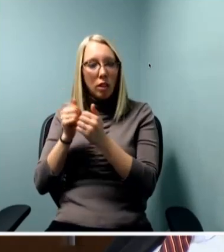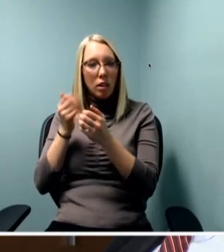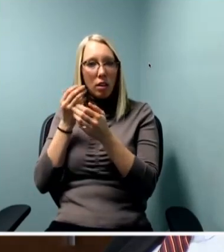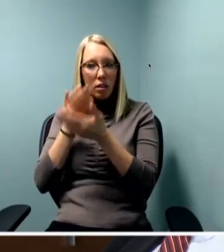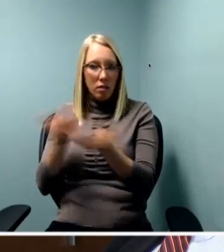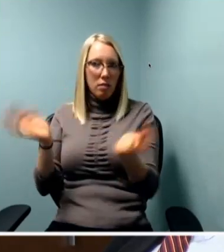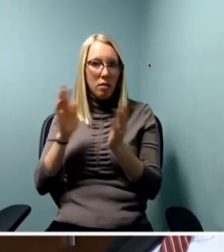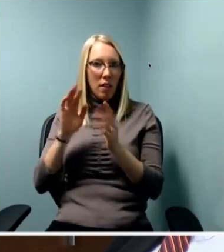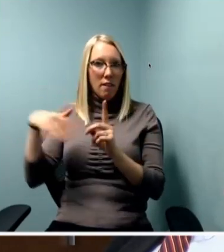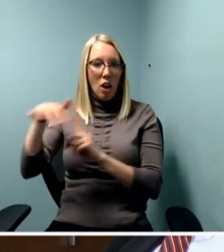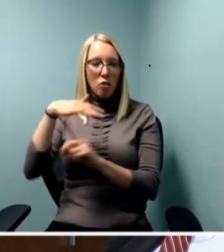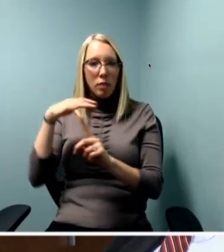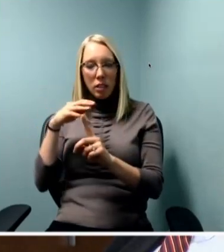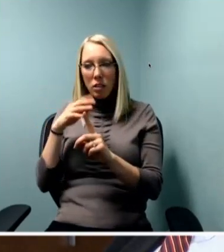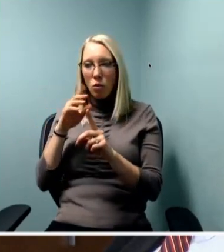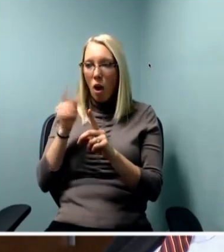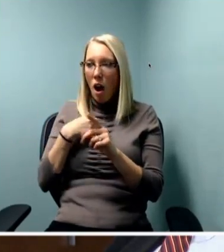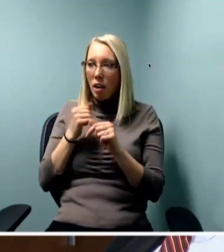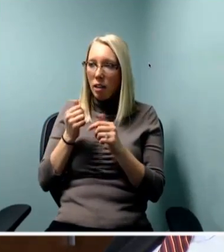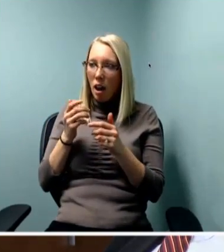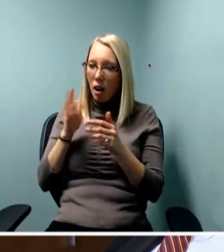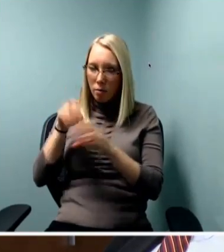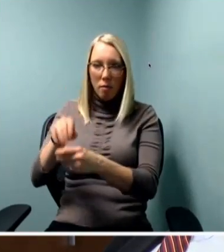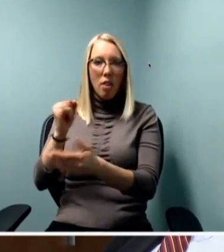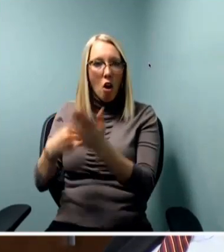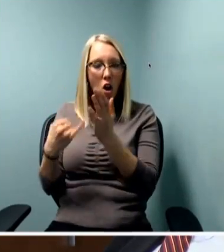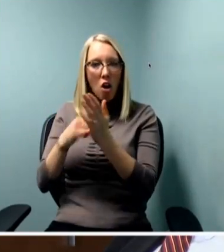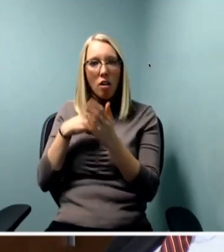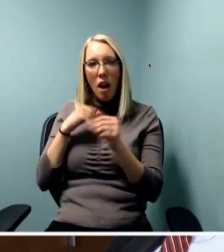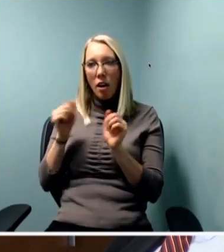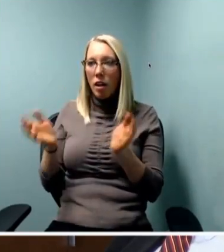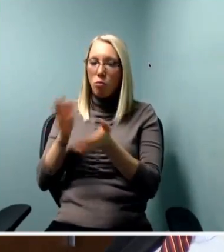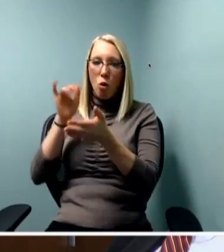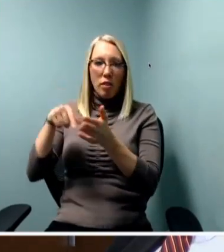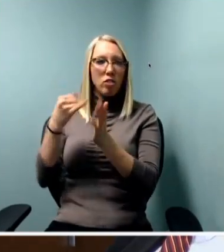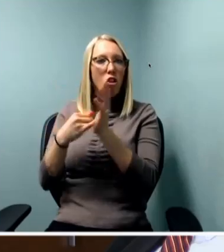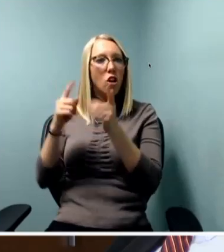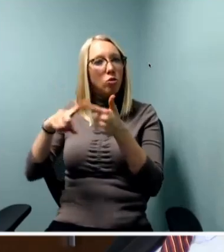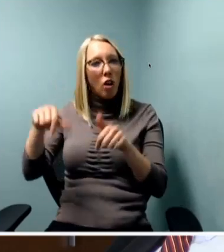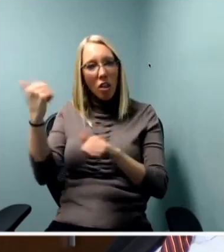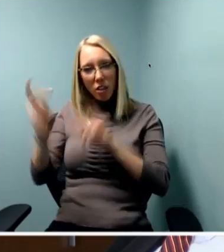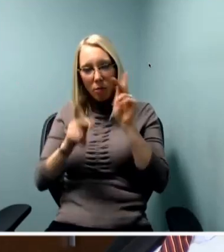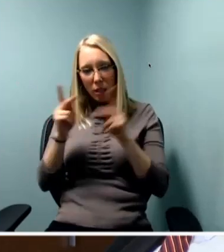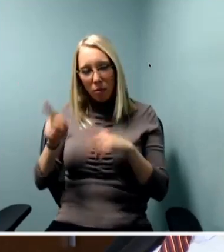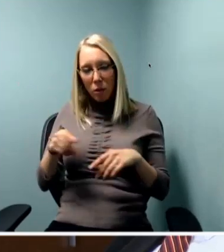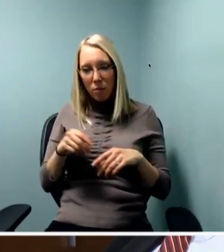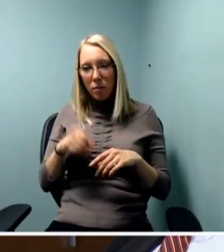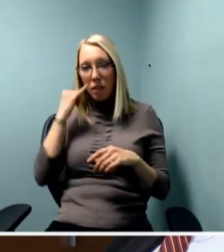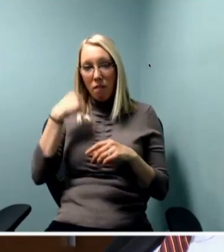I can help promote to others. So, by doing that, you are activating something,